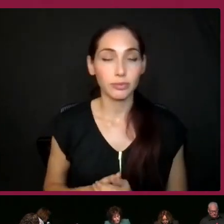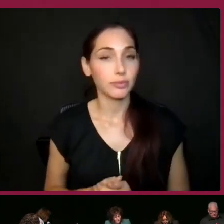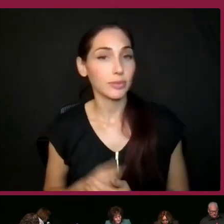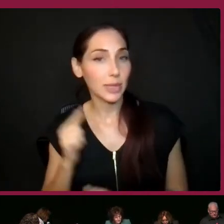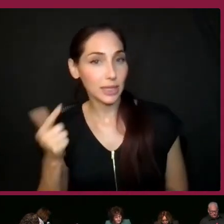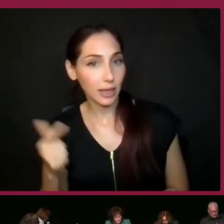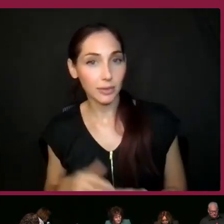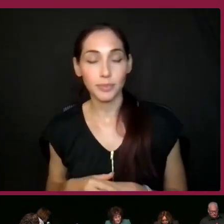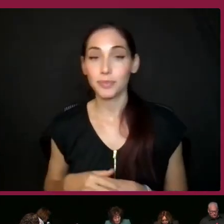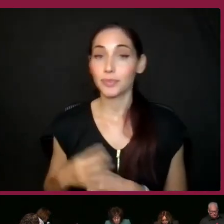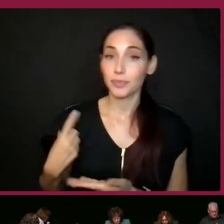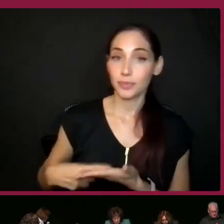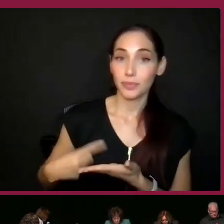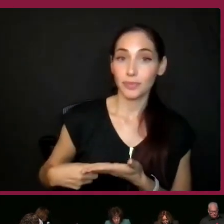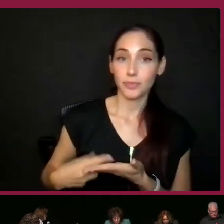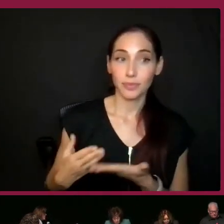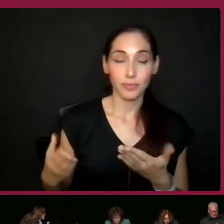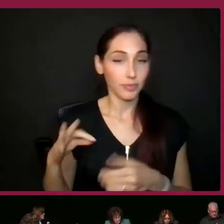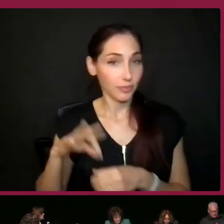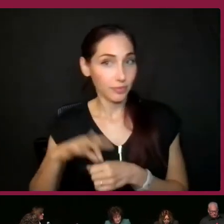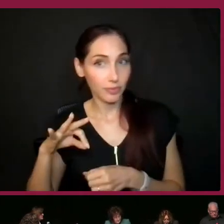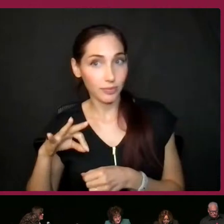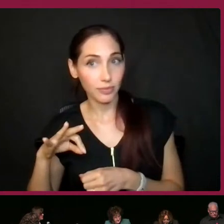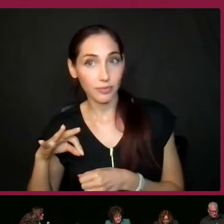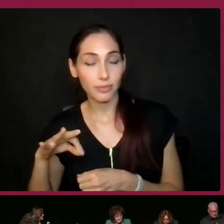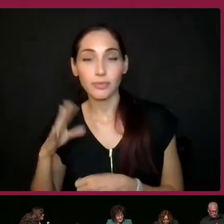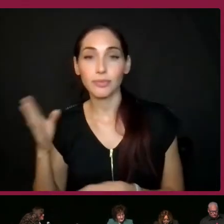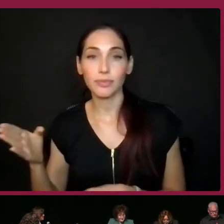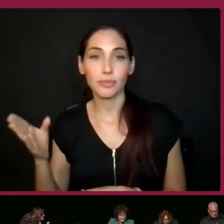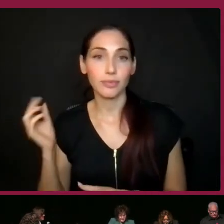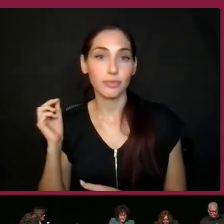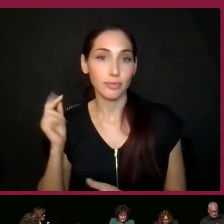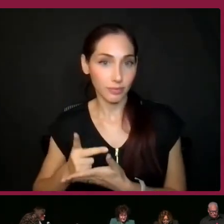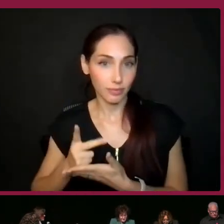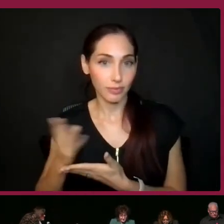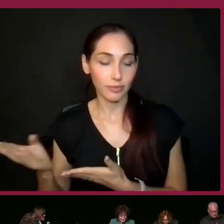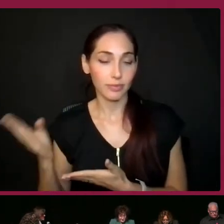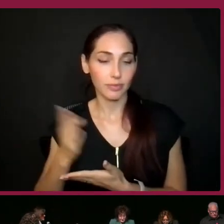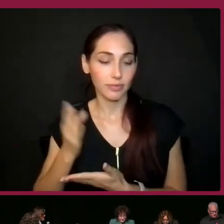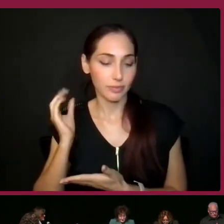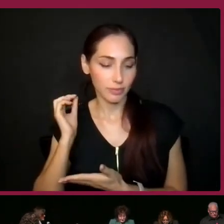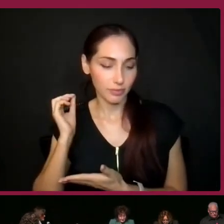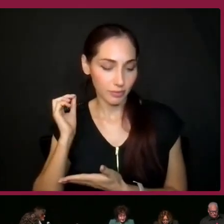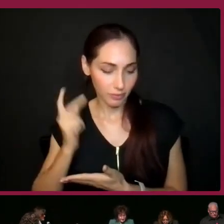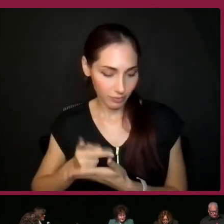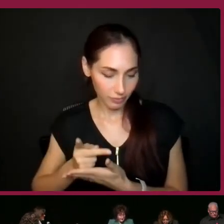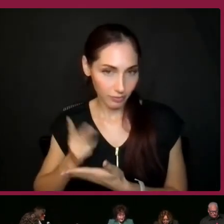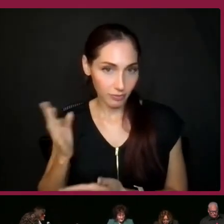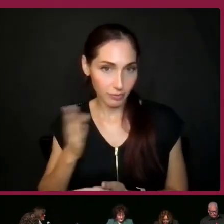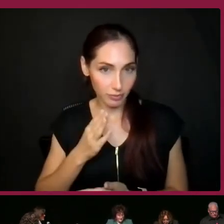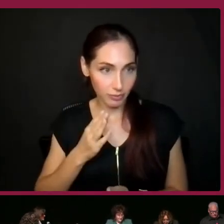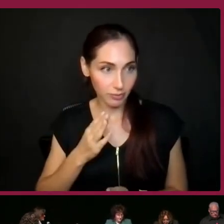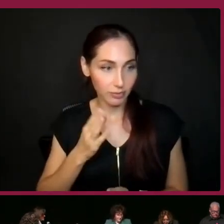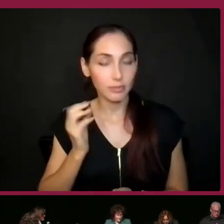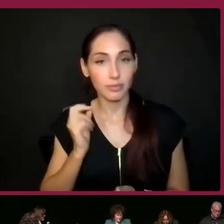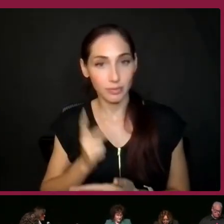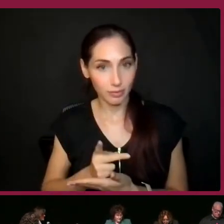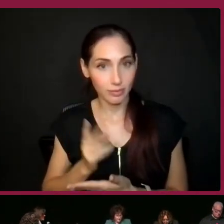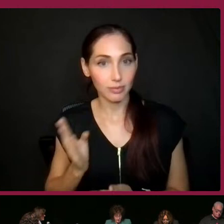Discussion? Vote. Student Trustee Rivera? Approved. Trustee Gaines? Approved. Trustee Rives? Aye. Trustee Buffalo? Yes.